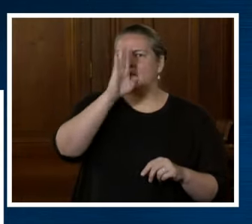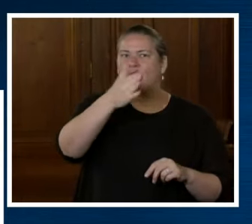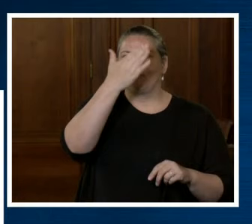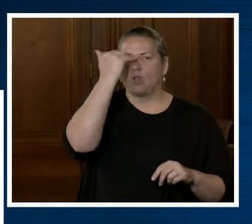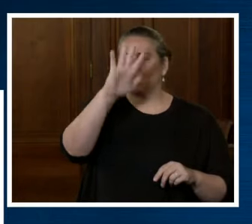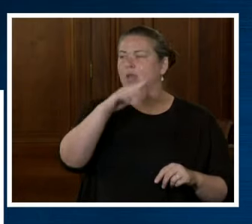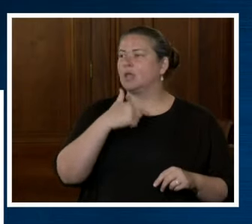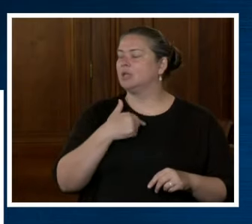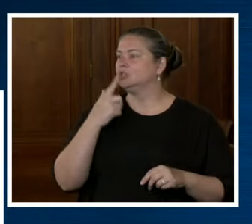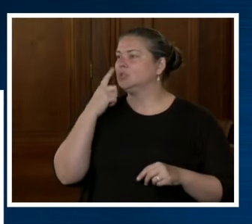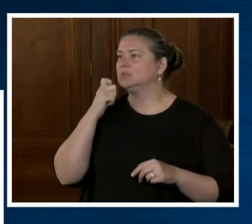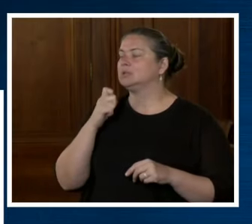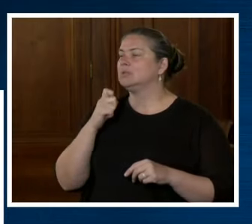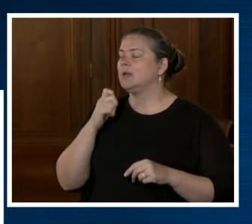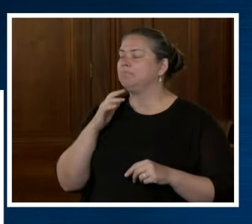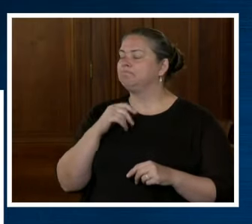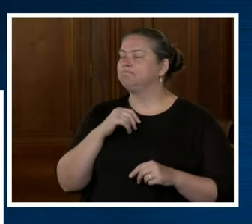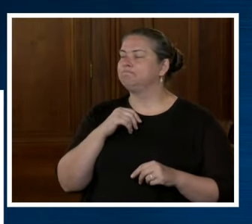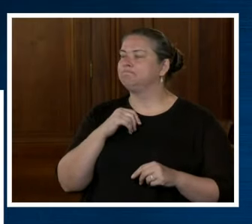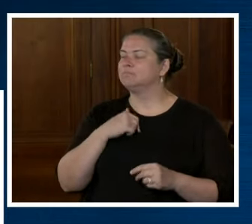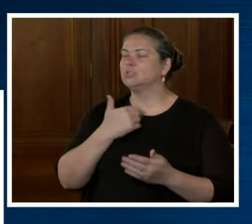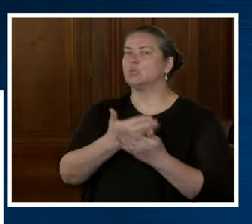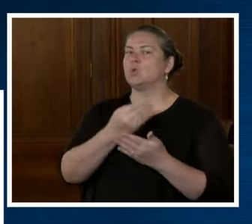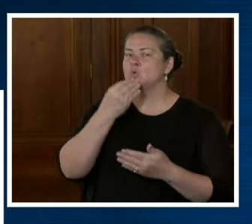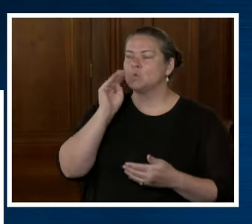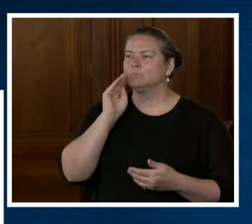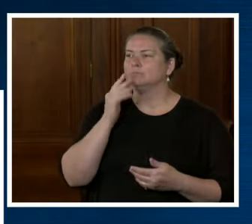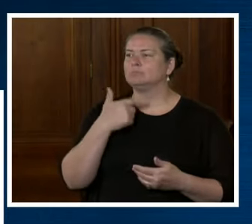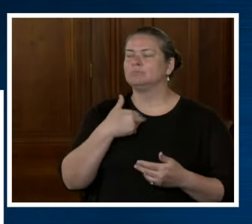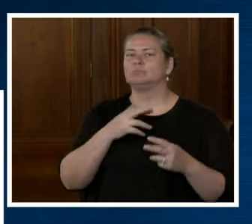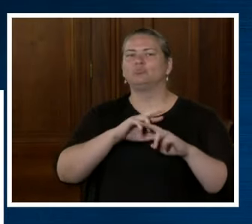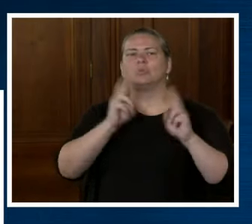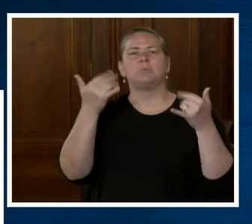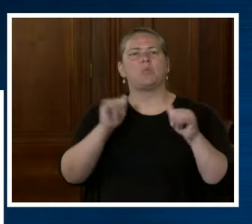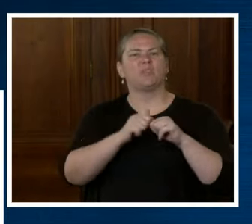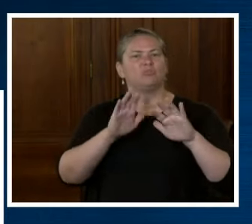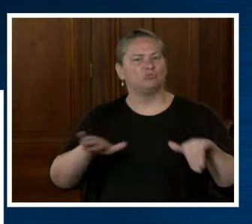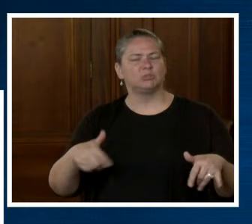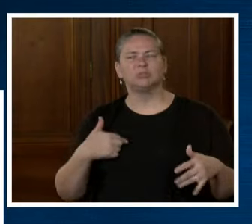STAGE WHEN OUR TESTING CAPACITY WOULD INCREASE, BUT ALSO I THINK